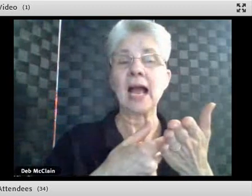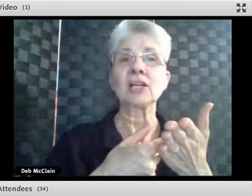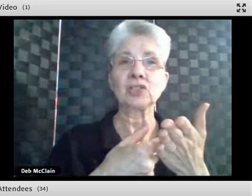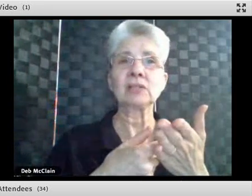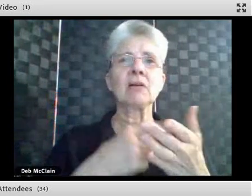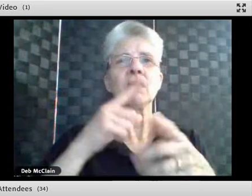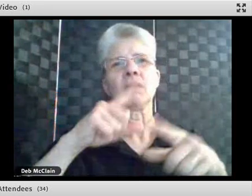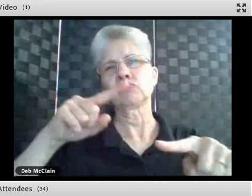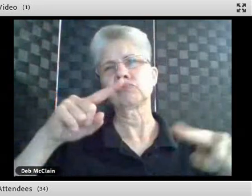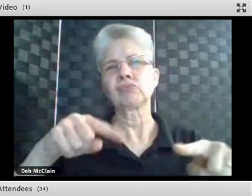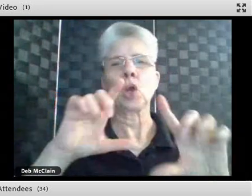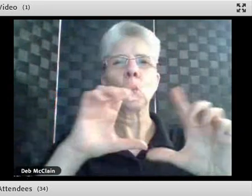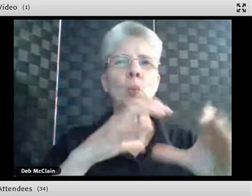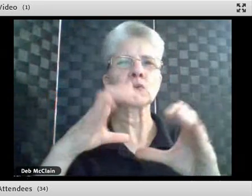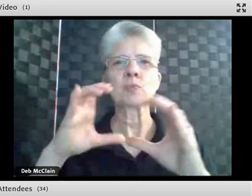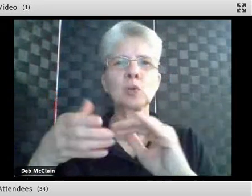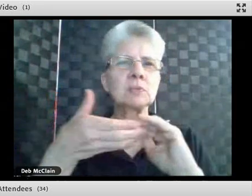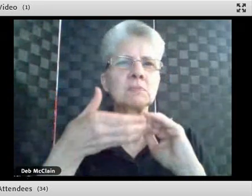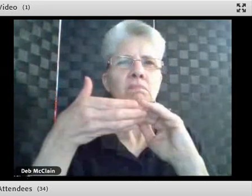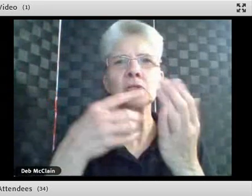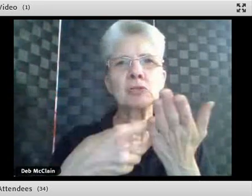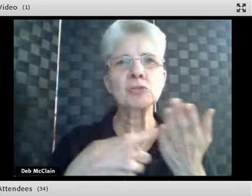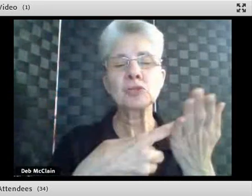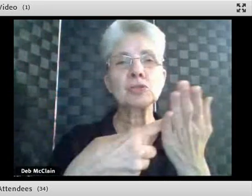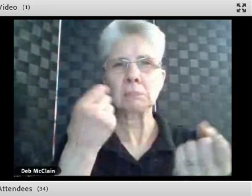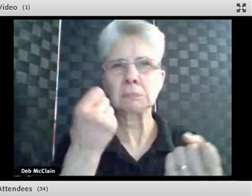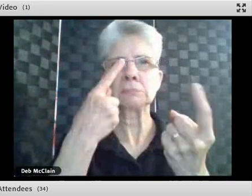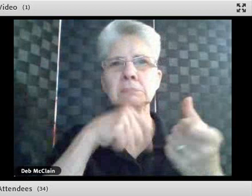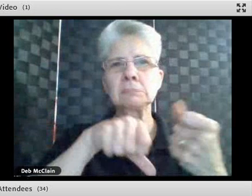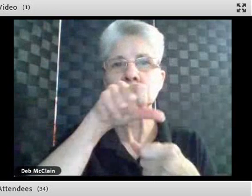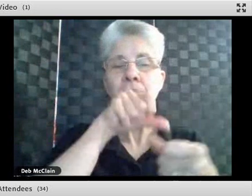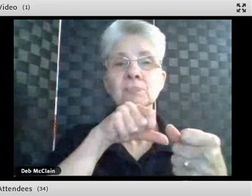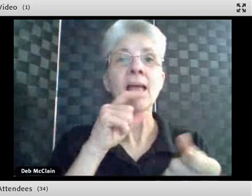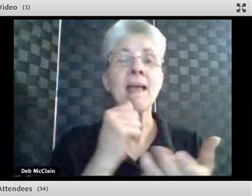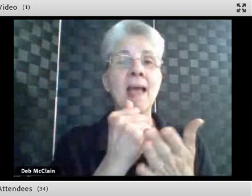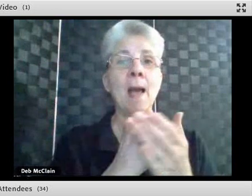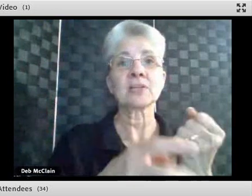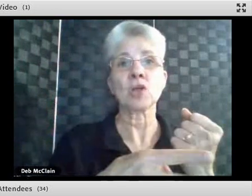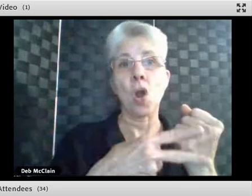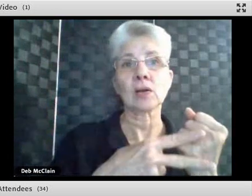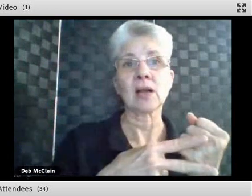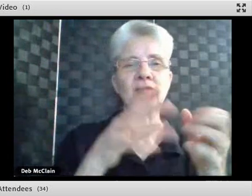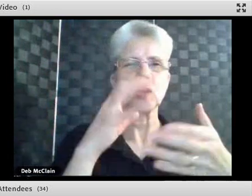when we're talking about digital preservation, and it also helps archives create specifications